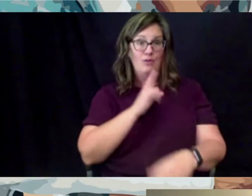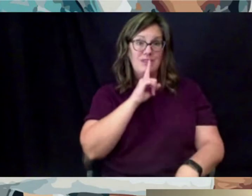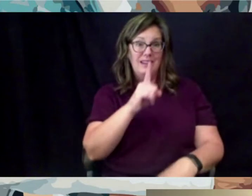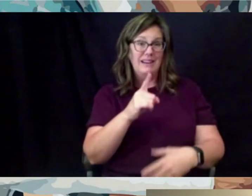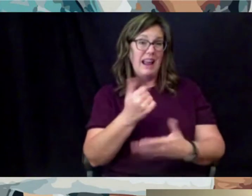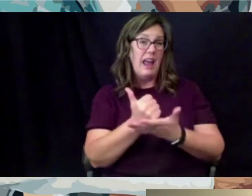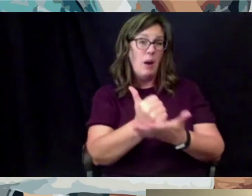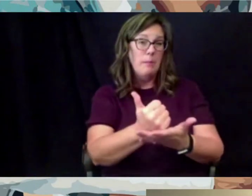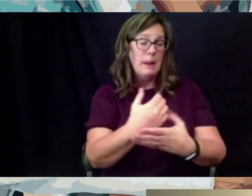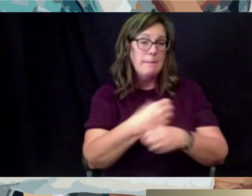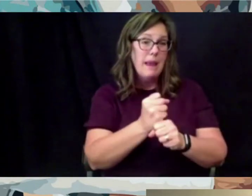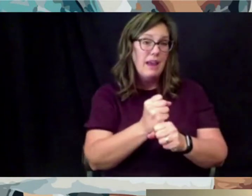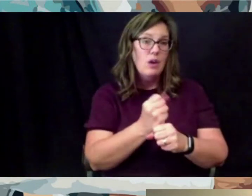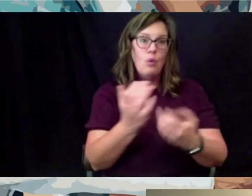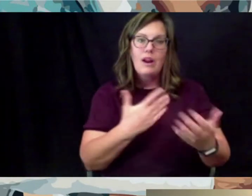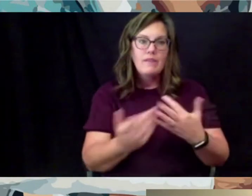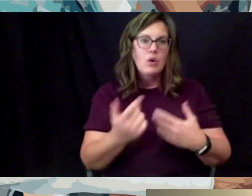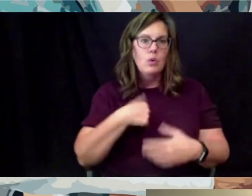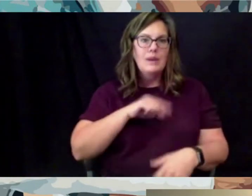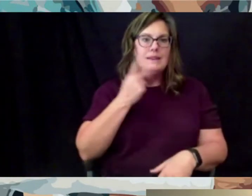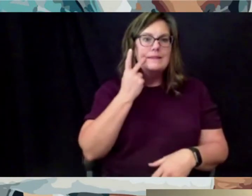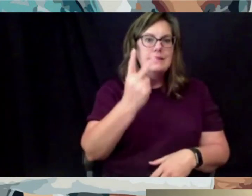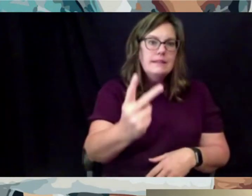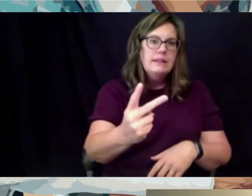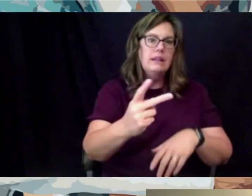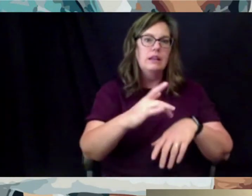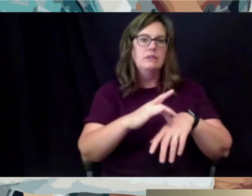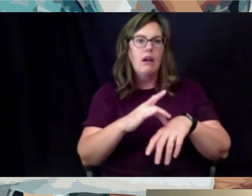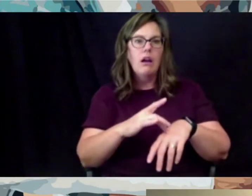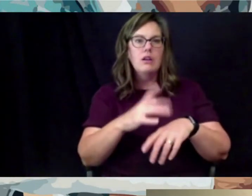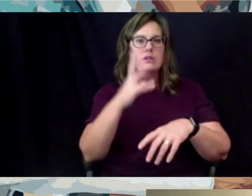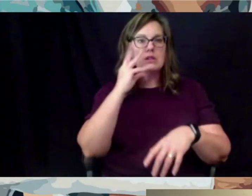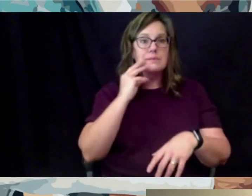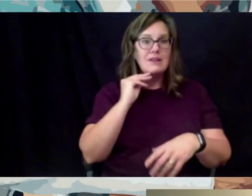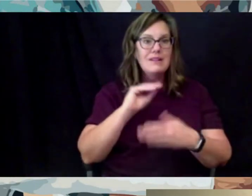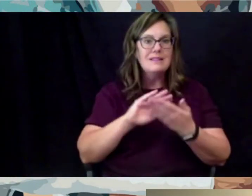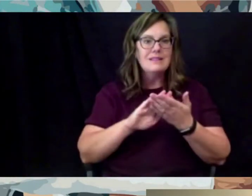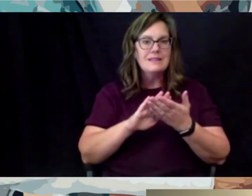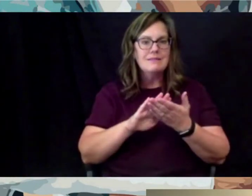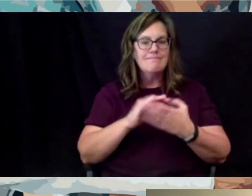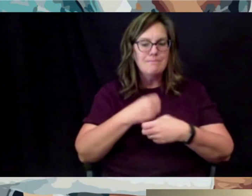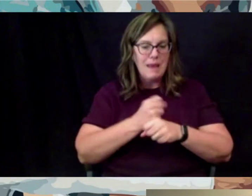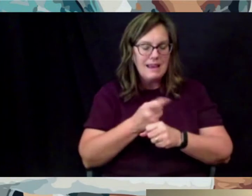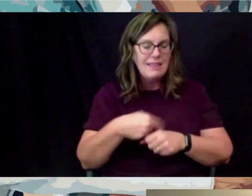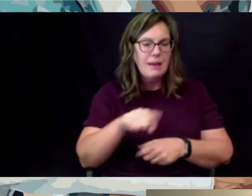touch and see and experience come to be you know the plants make the air that we breathe